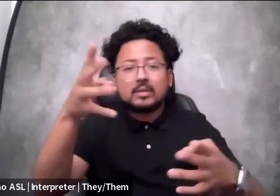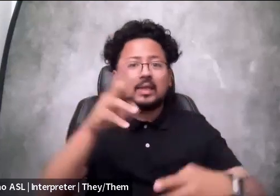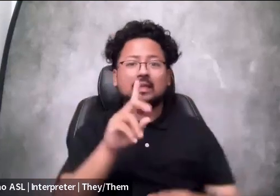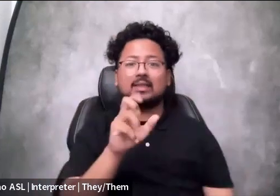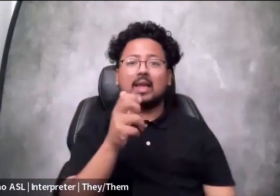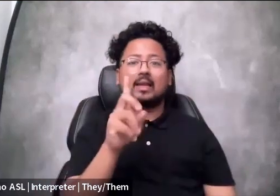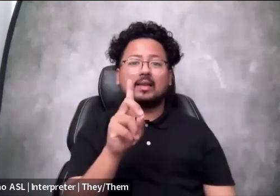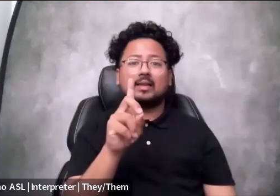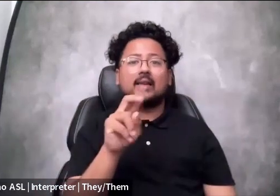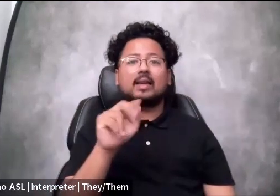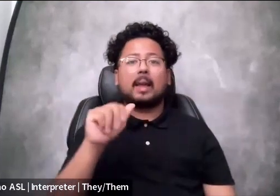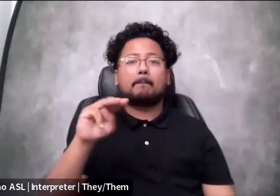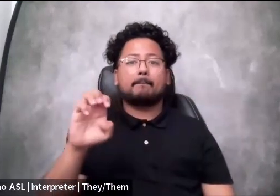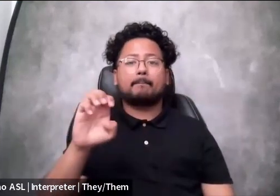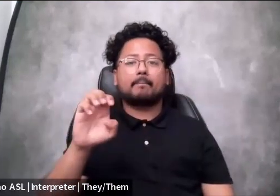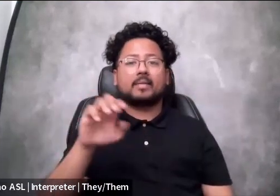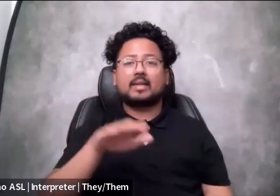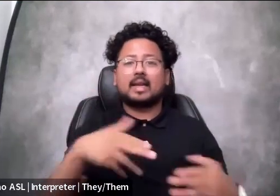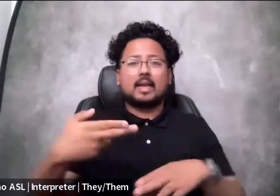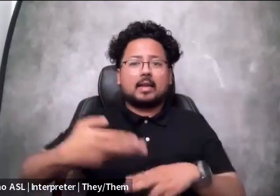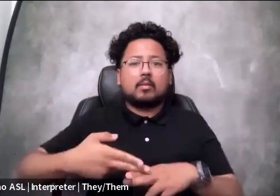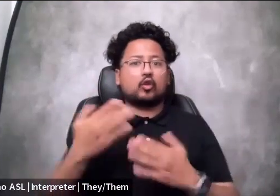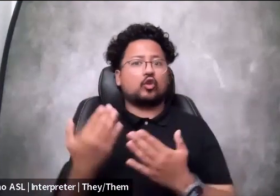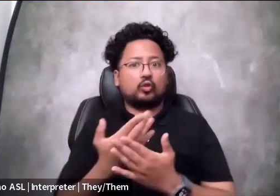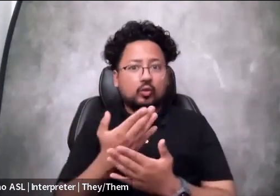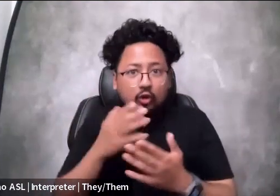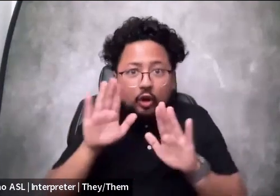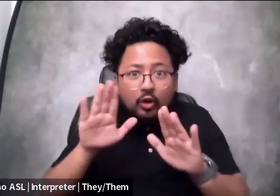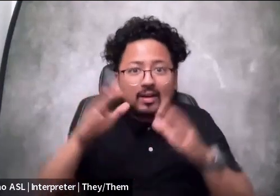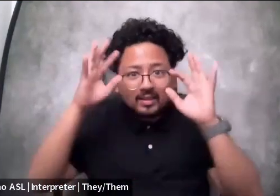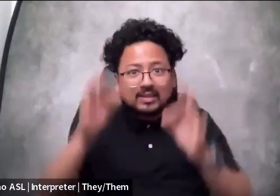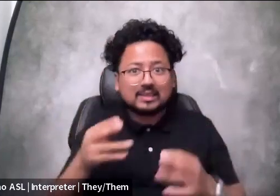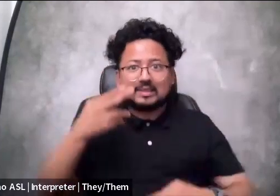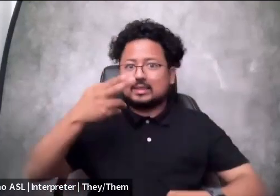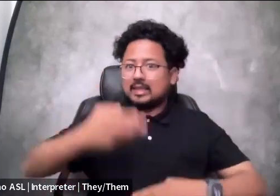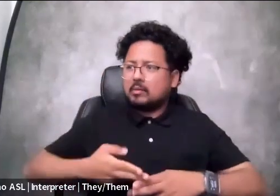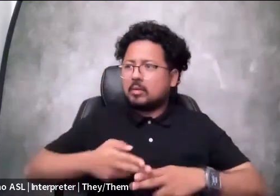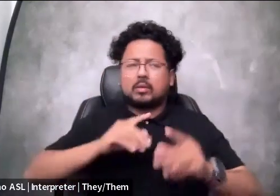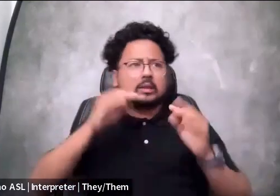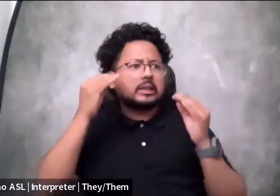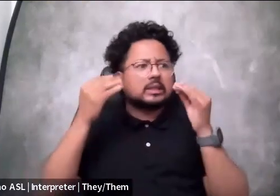The idea that someone should be called by who they are was still taking hold. And so for the idea for a kid,